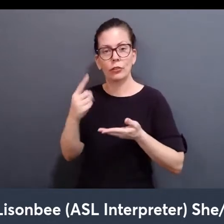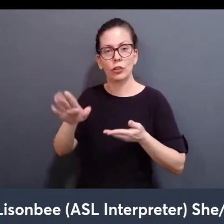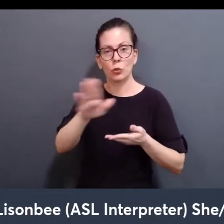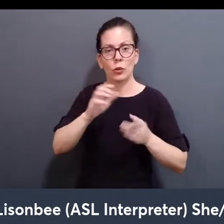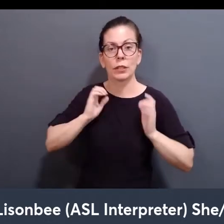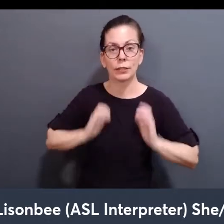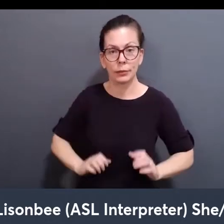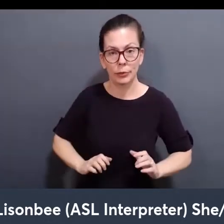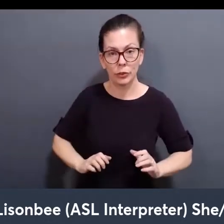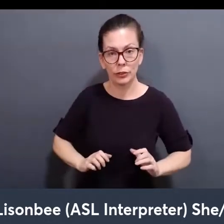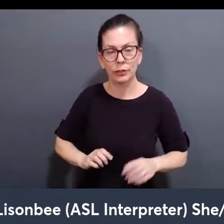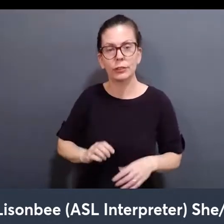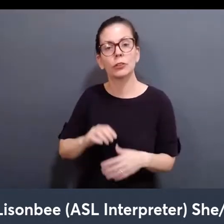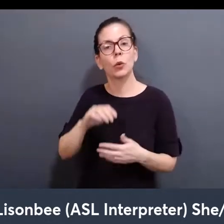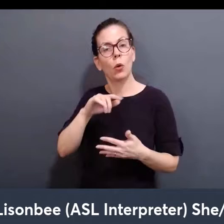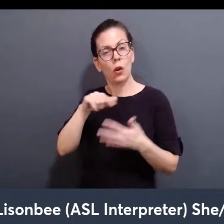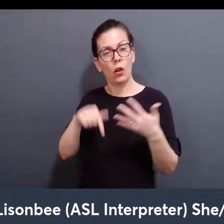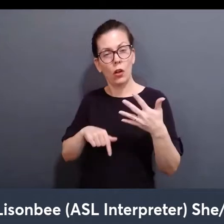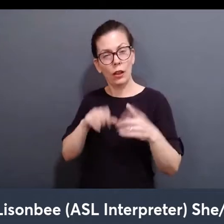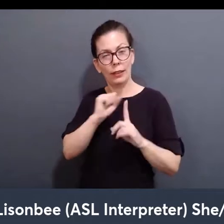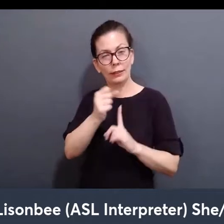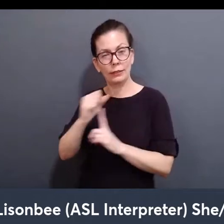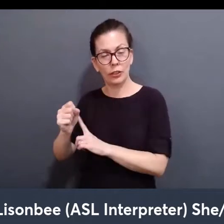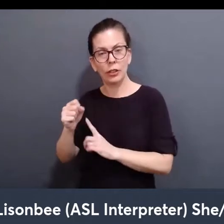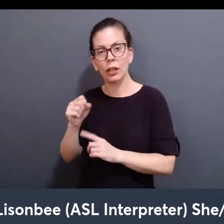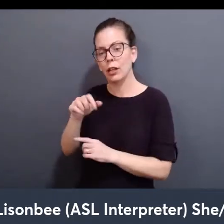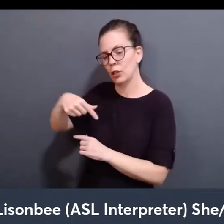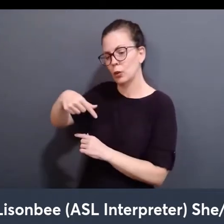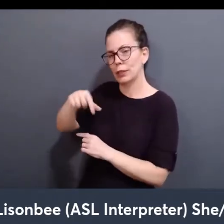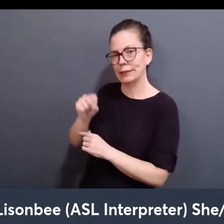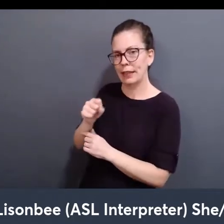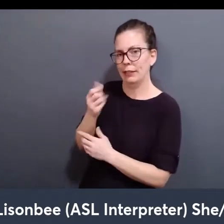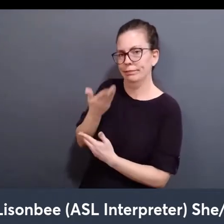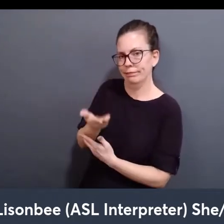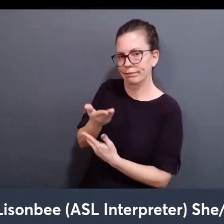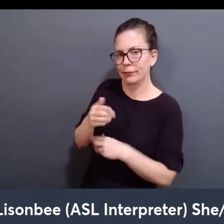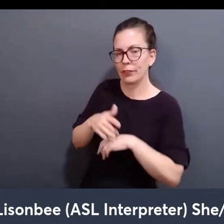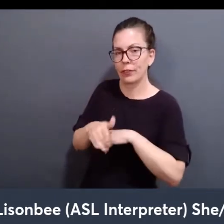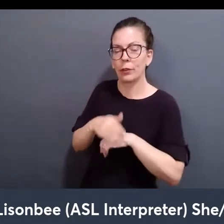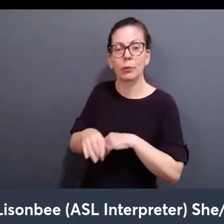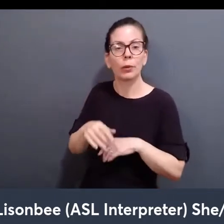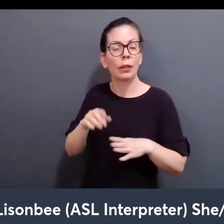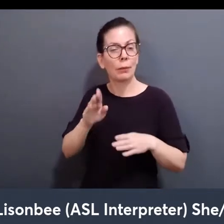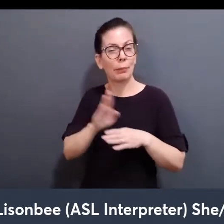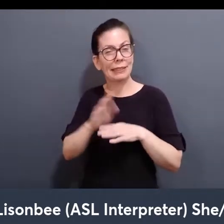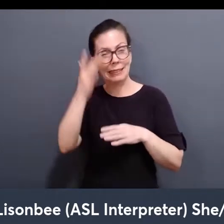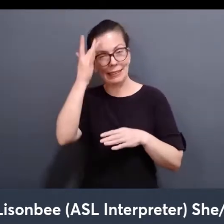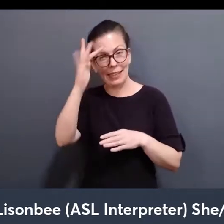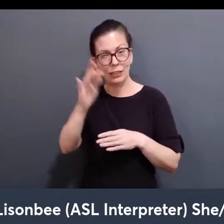So in all these contexts, QuickSight comes into picture, and business intelligence comes into picture.